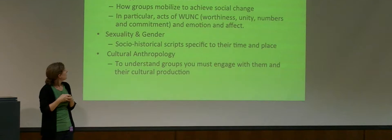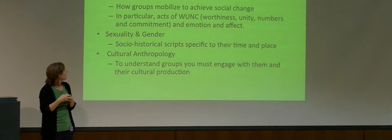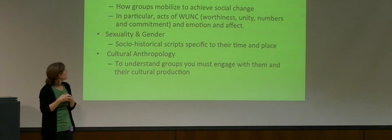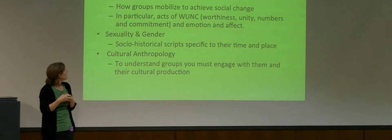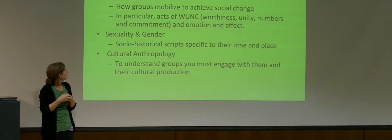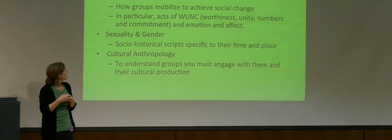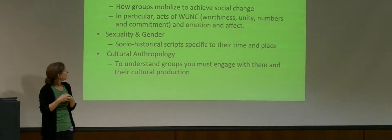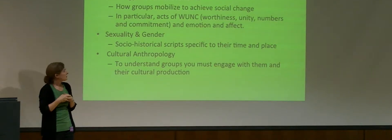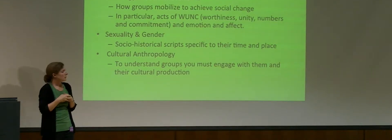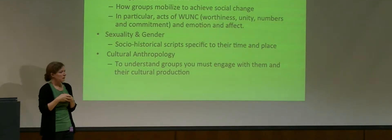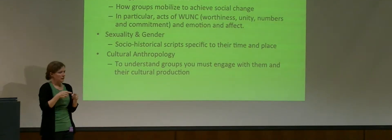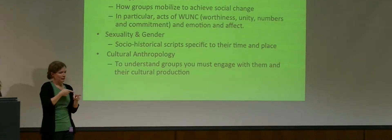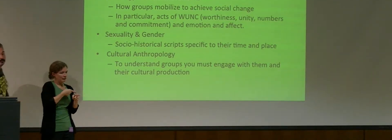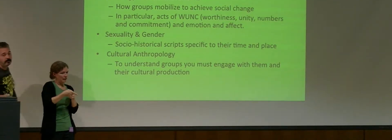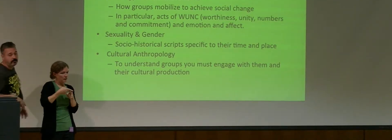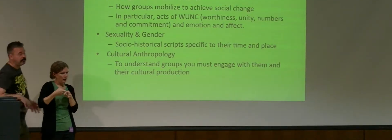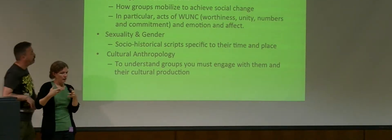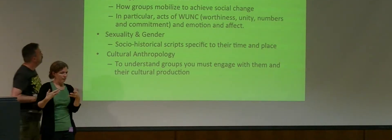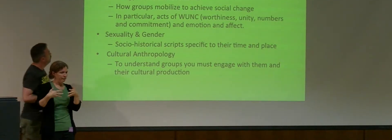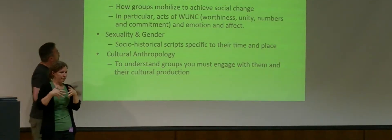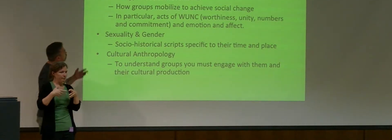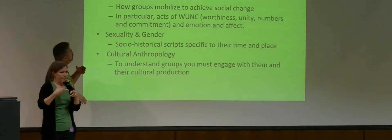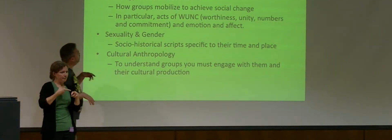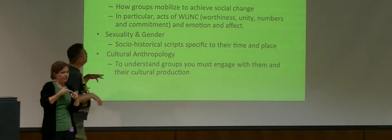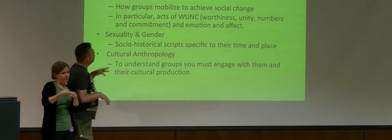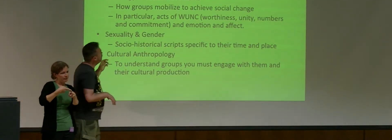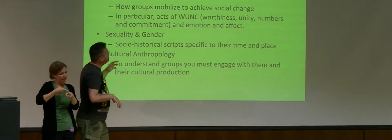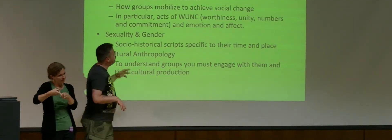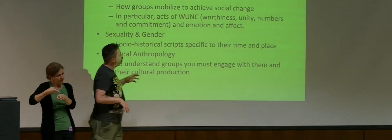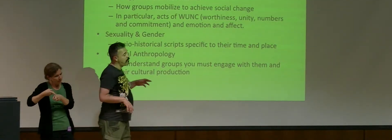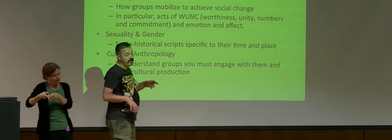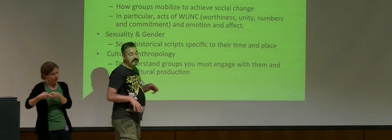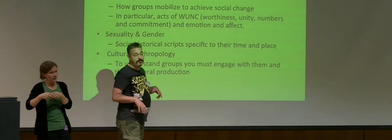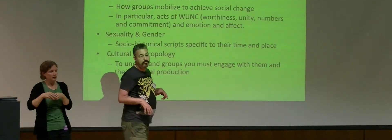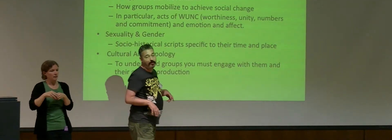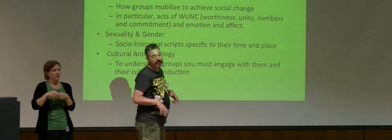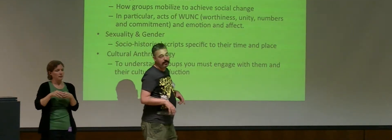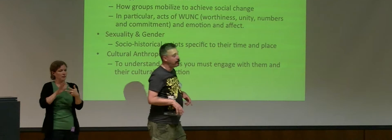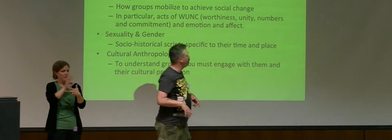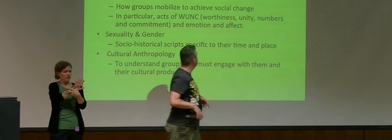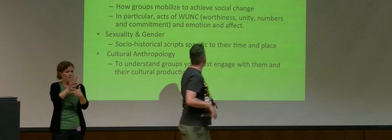is interdisciplinary. It’s looking at ideas from three different research approaches.